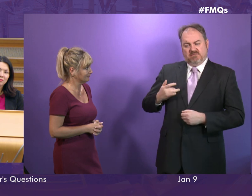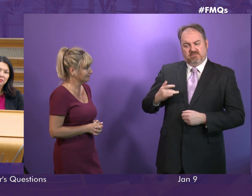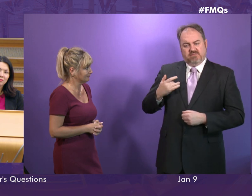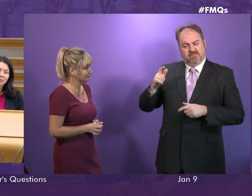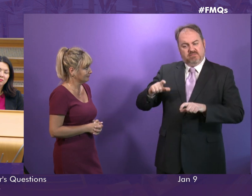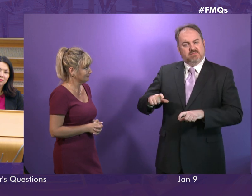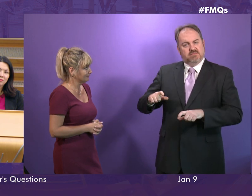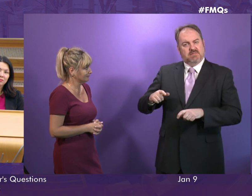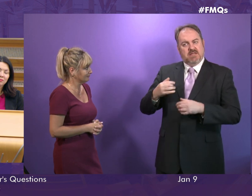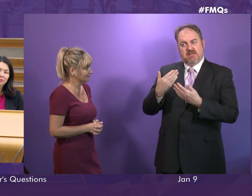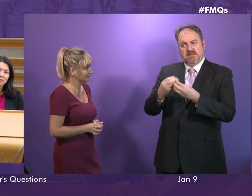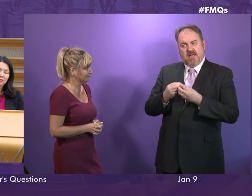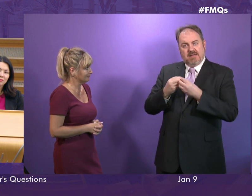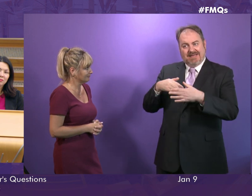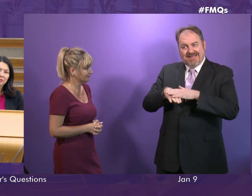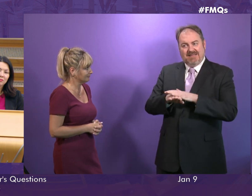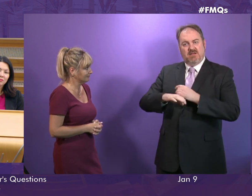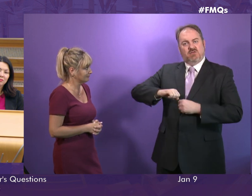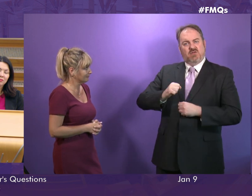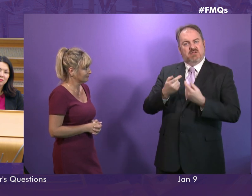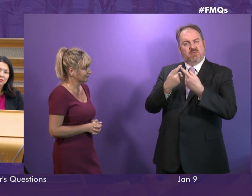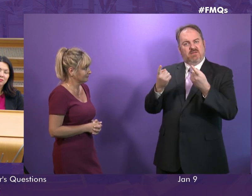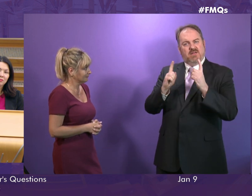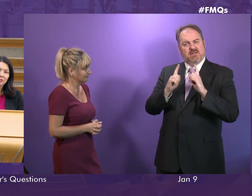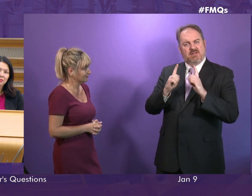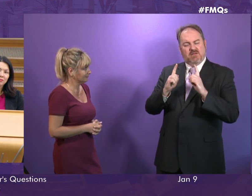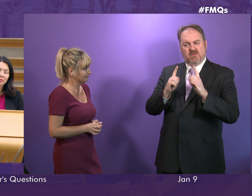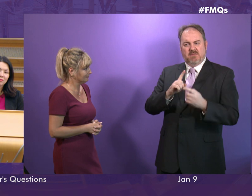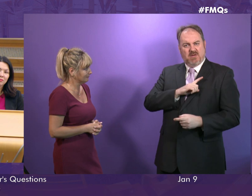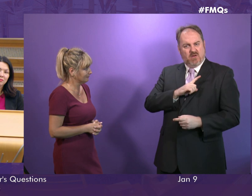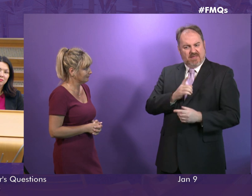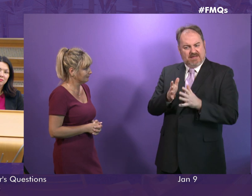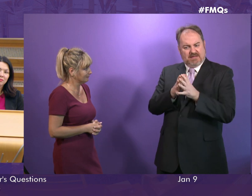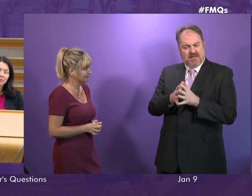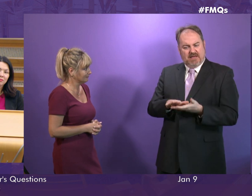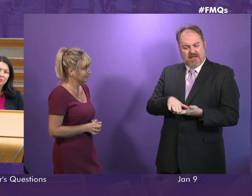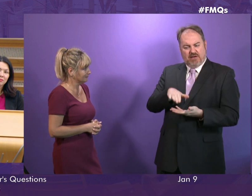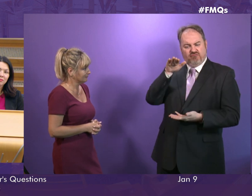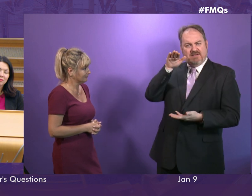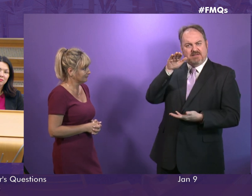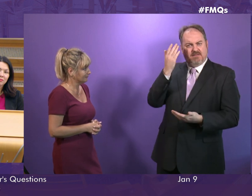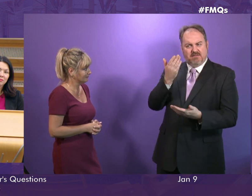studying at Scottish universities in order to meet increased demand. Indeed, the number